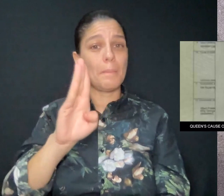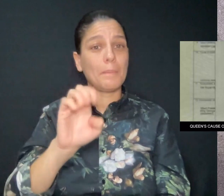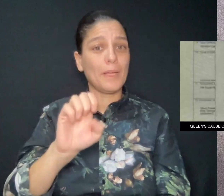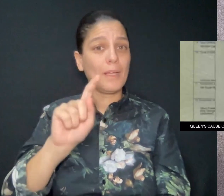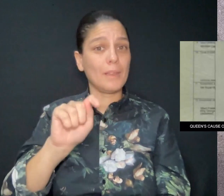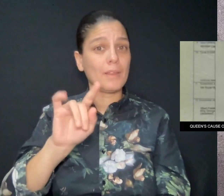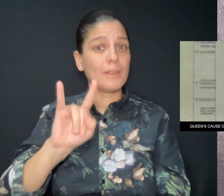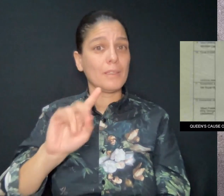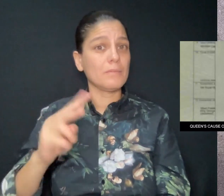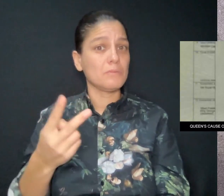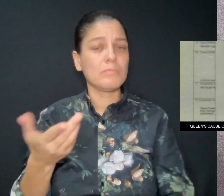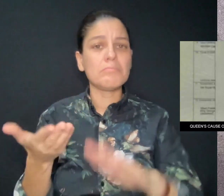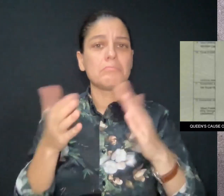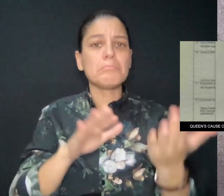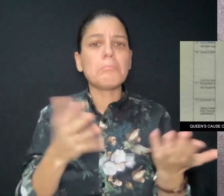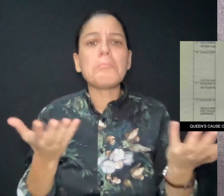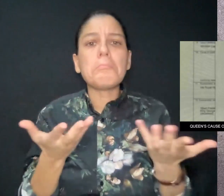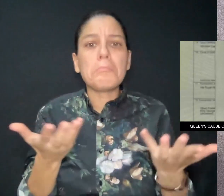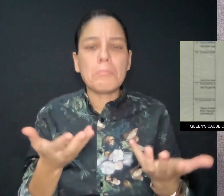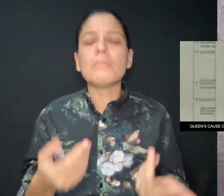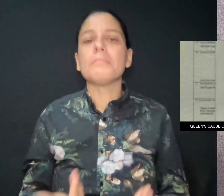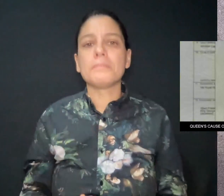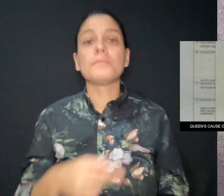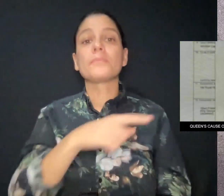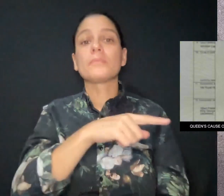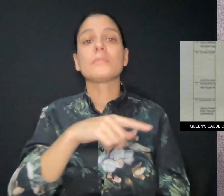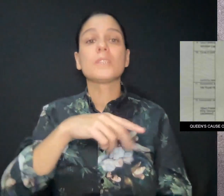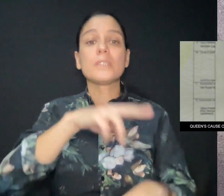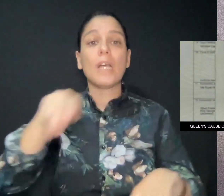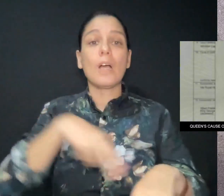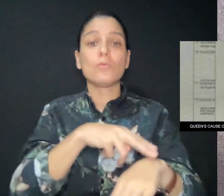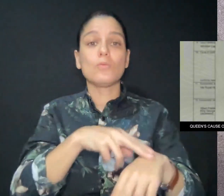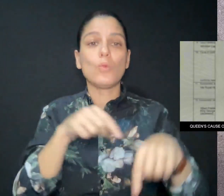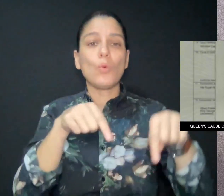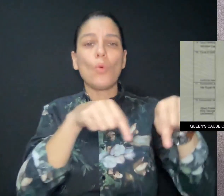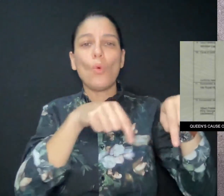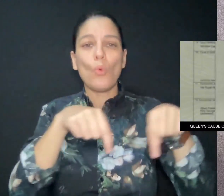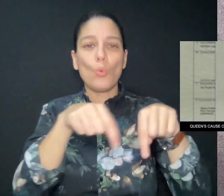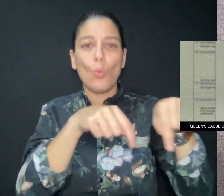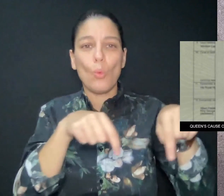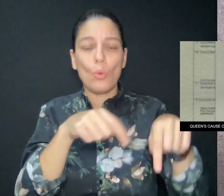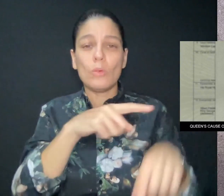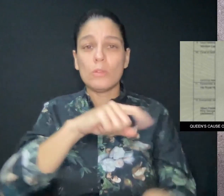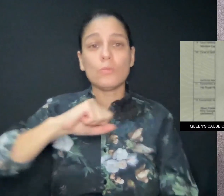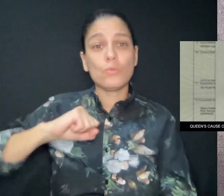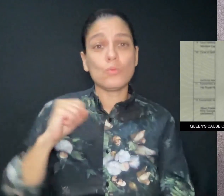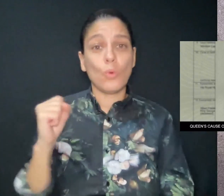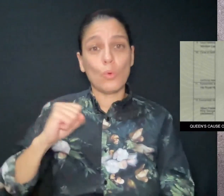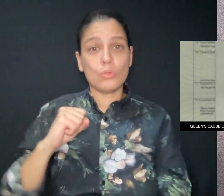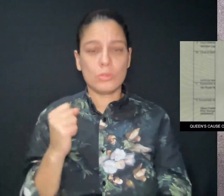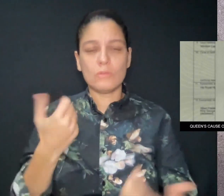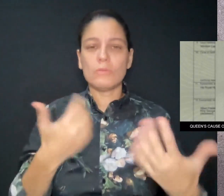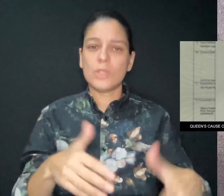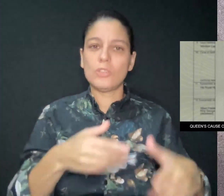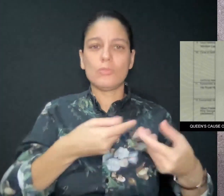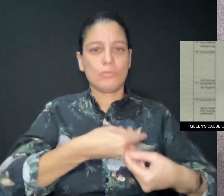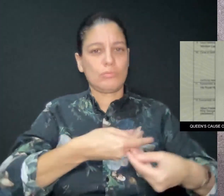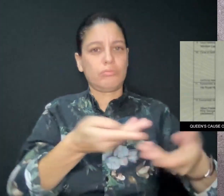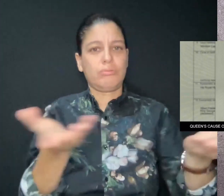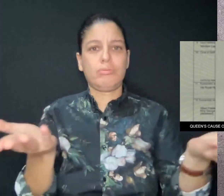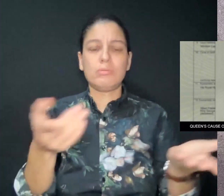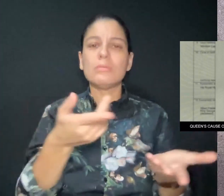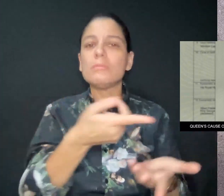what was the cause of Queen Elizabeth II's death national records of Scotland shared